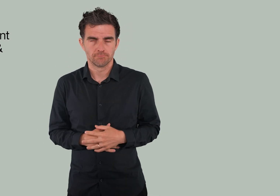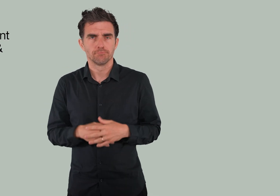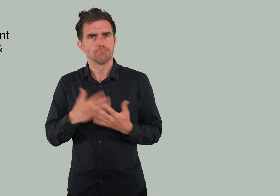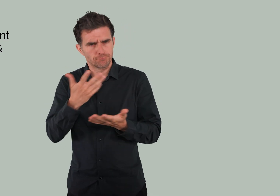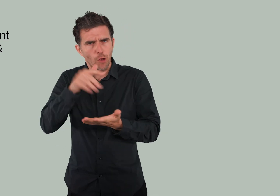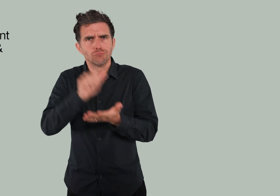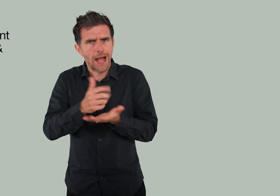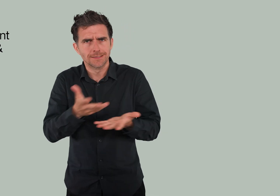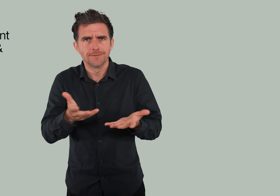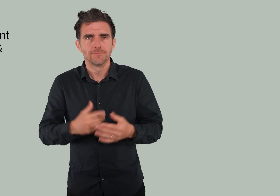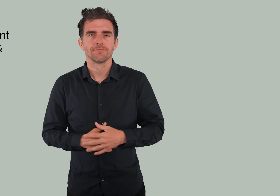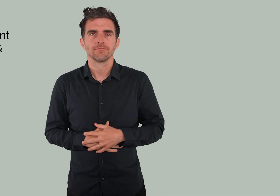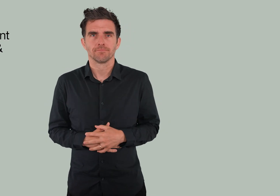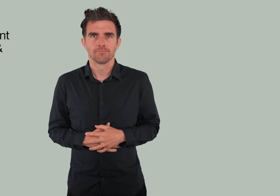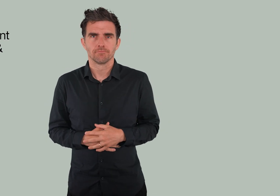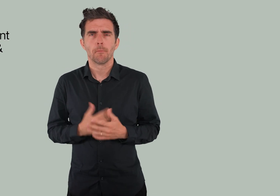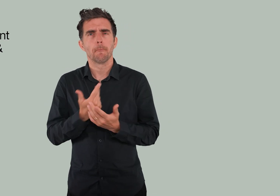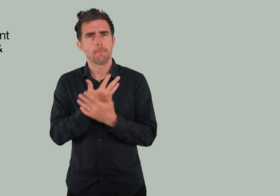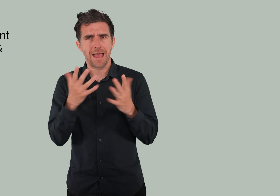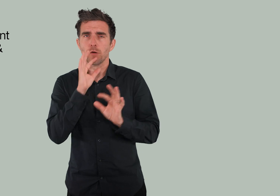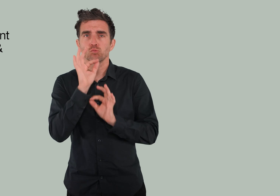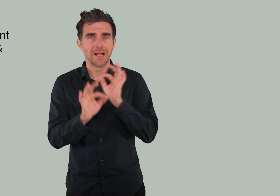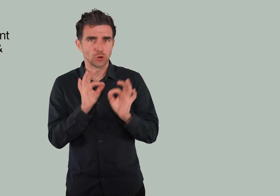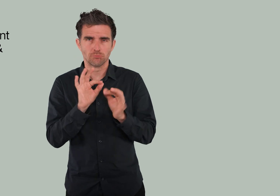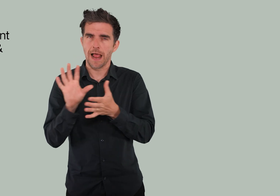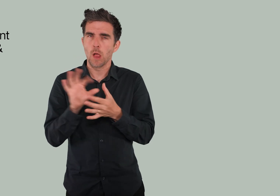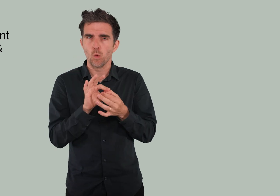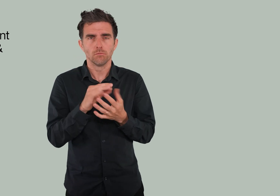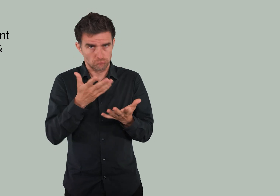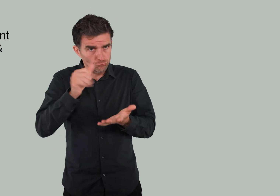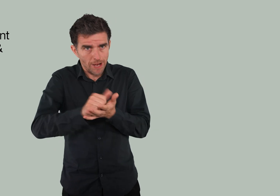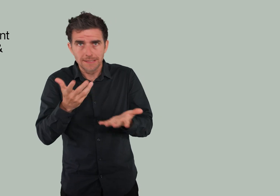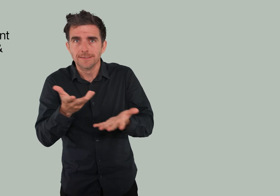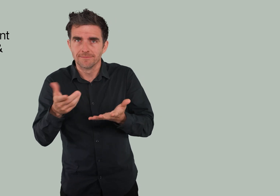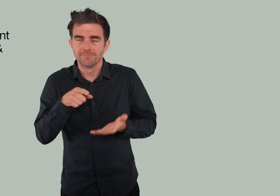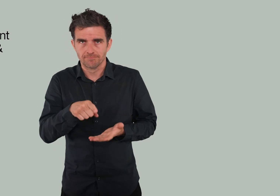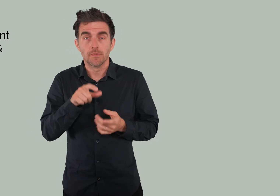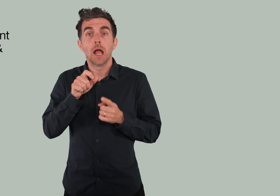Get it Right 6.5 On many questions that relate to the Get it Right driver,